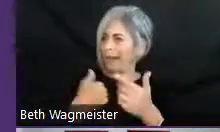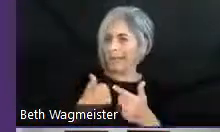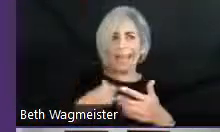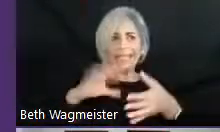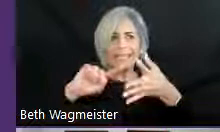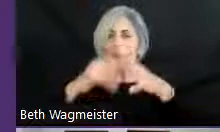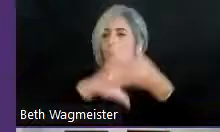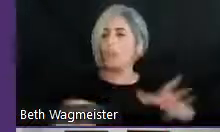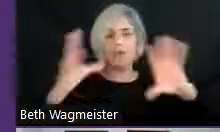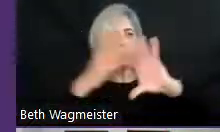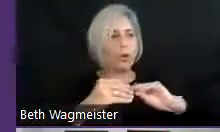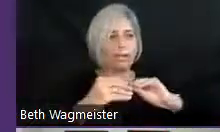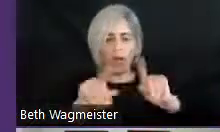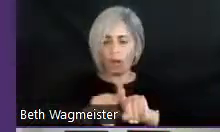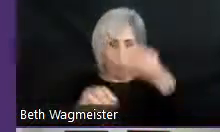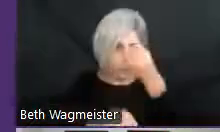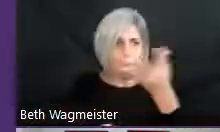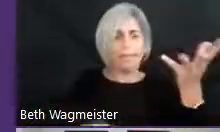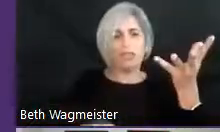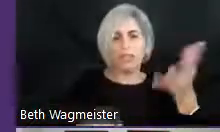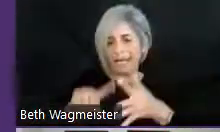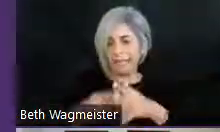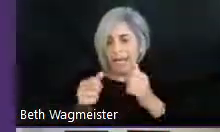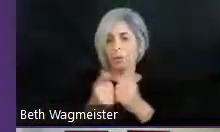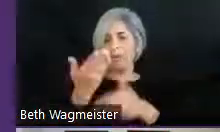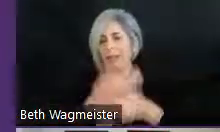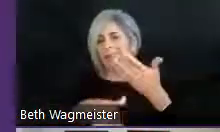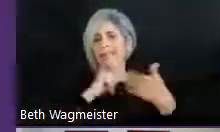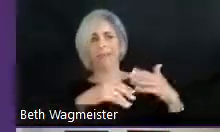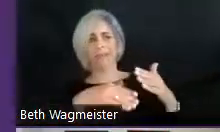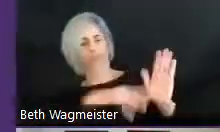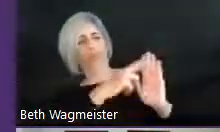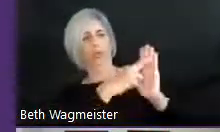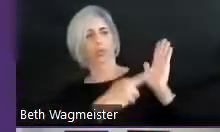I start with information. I start with something that's not compliance based and not lawsuits.